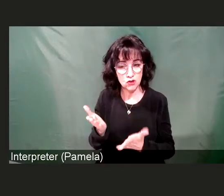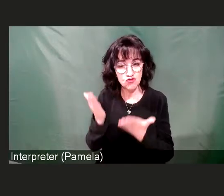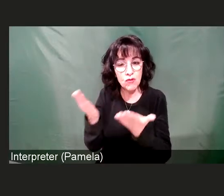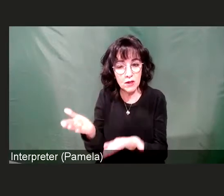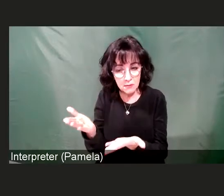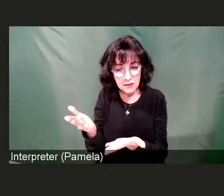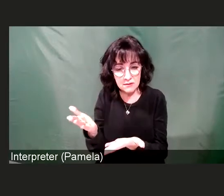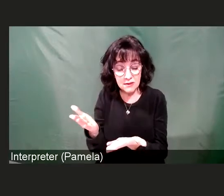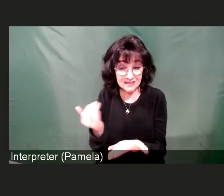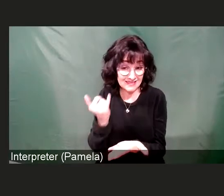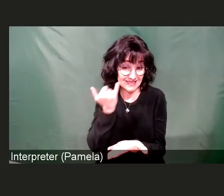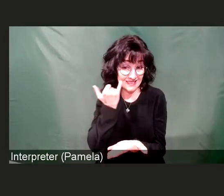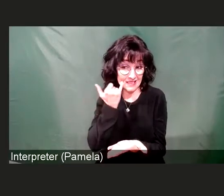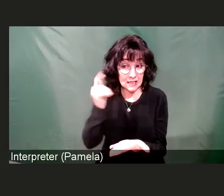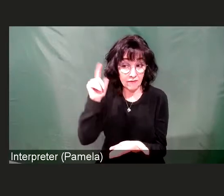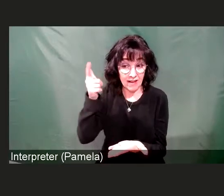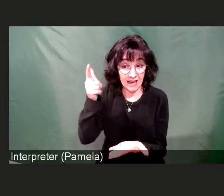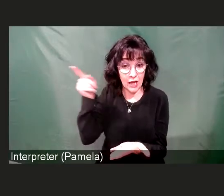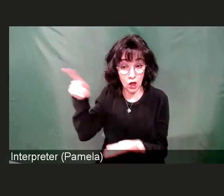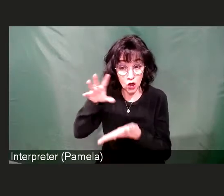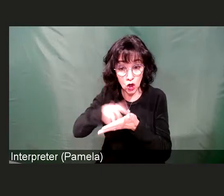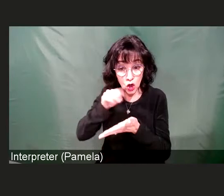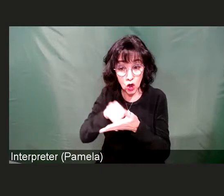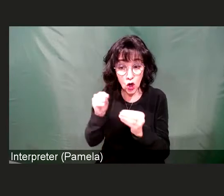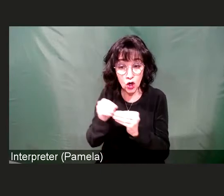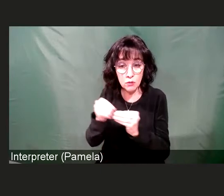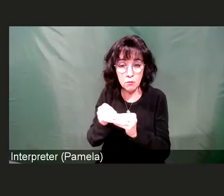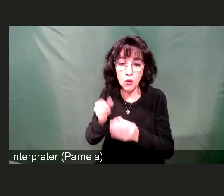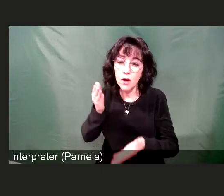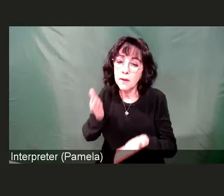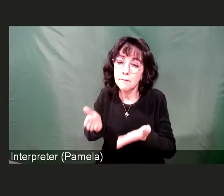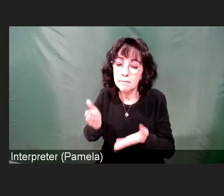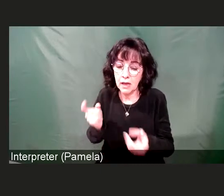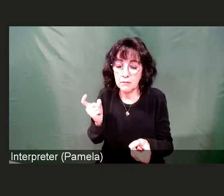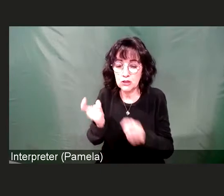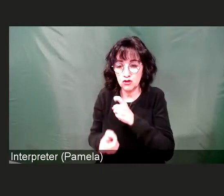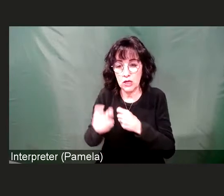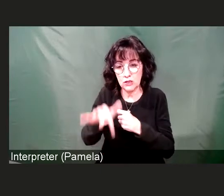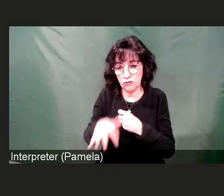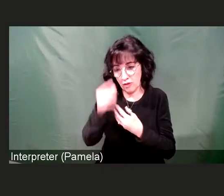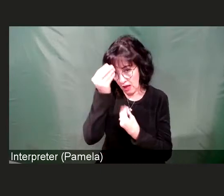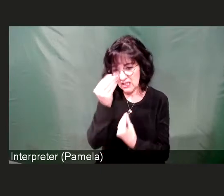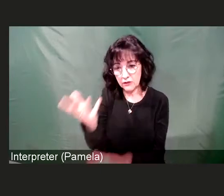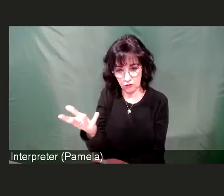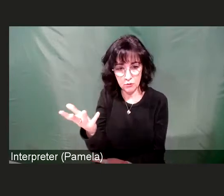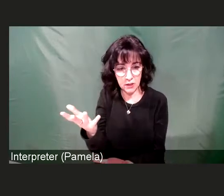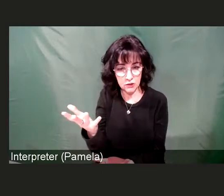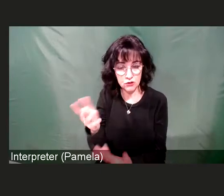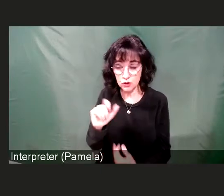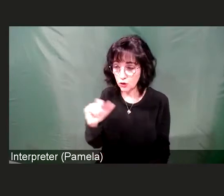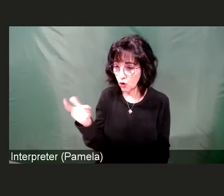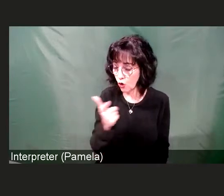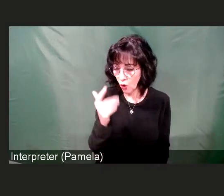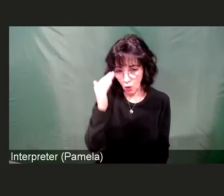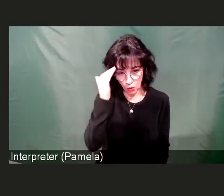that we will try to update you on that information change. As we all know over the past year